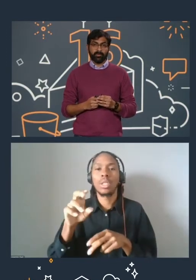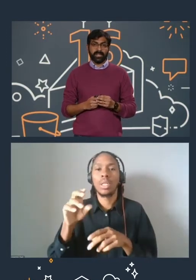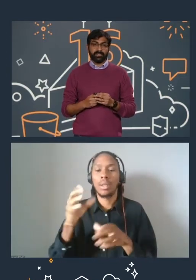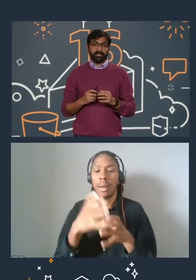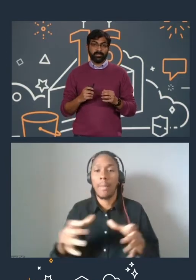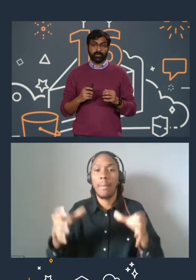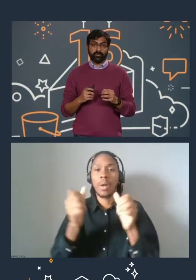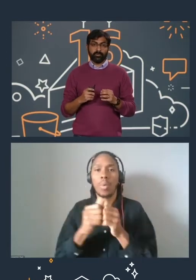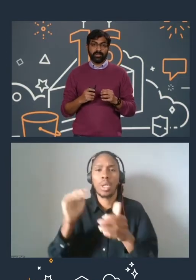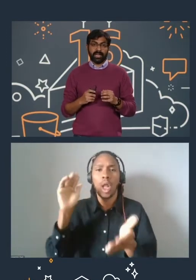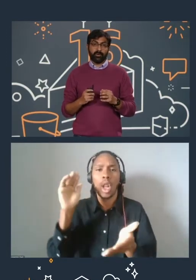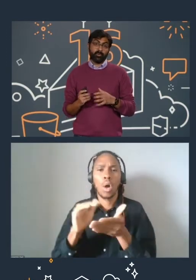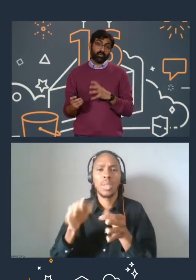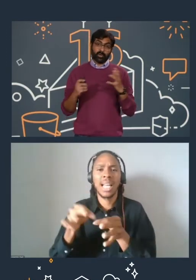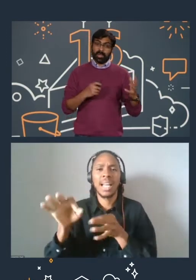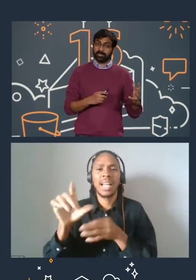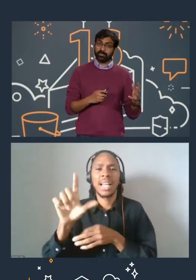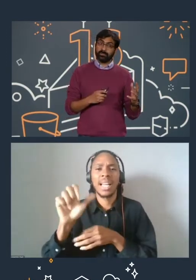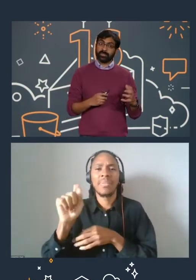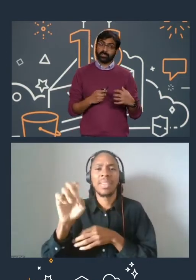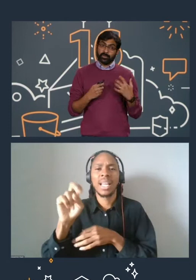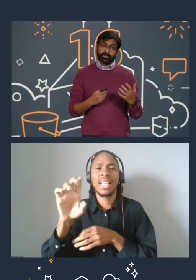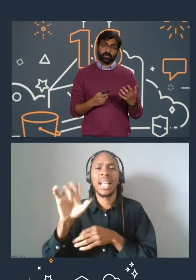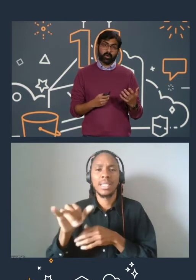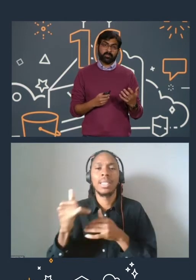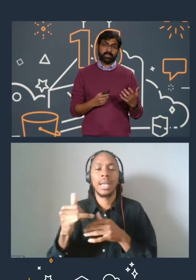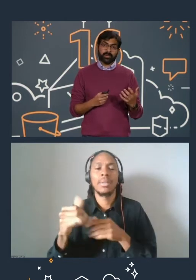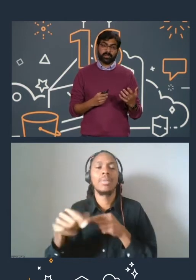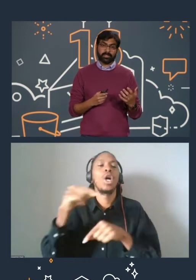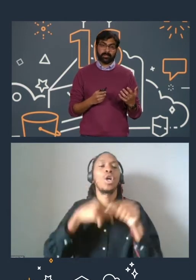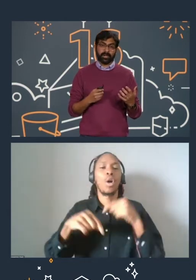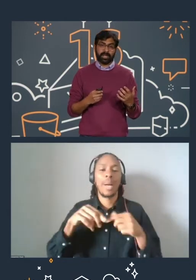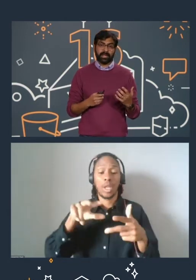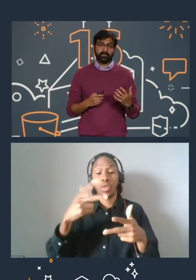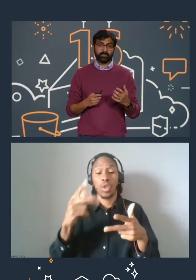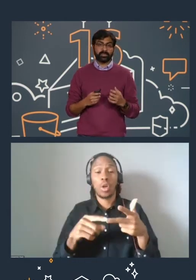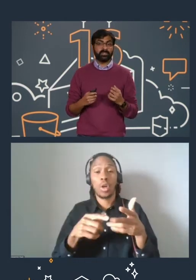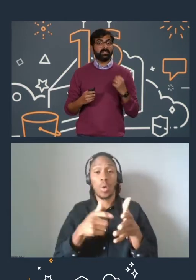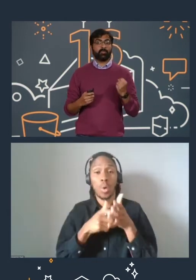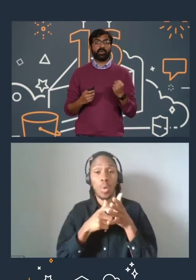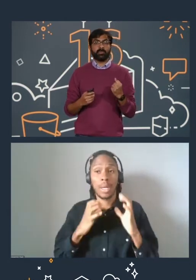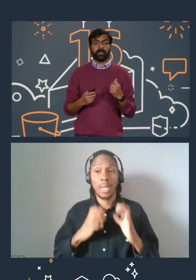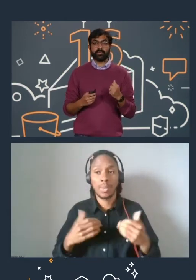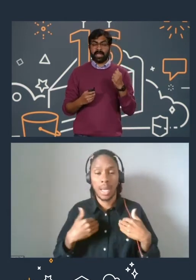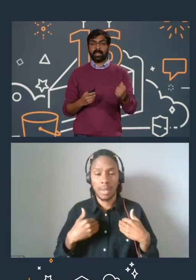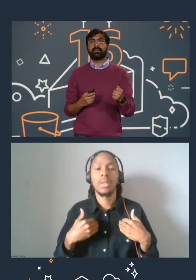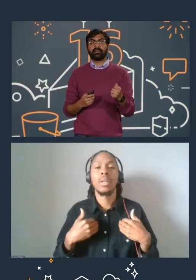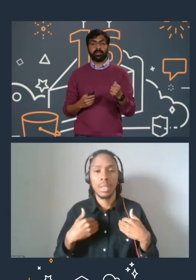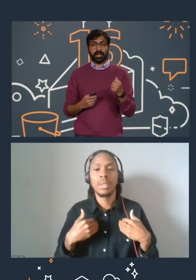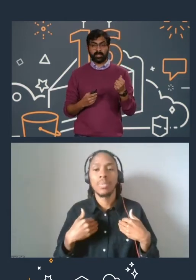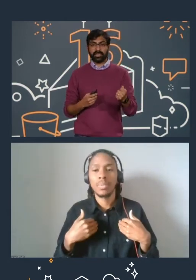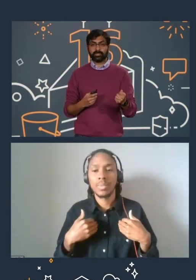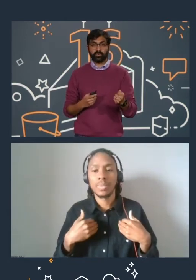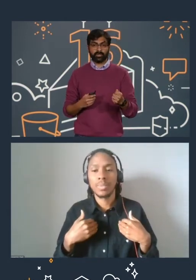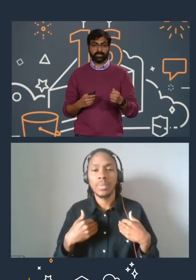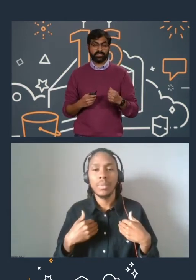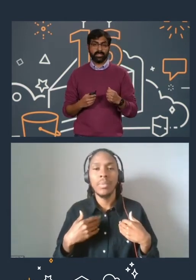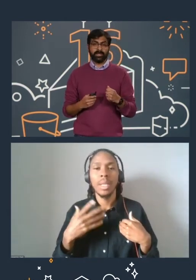Great, so now we'll go back to the third requirement that our customer had, which was, they wanted to be able to hand their application owners